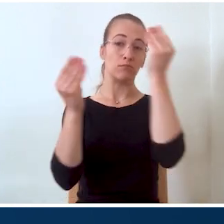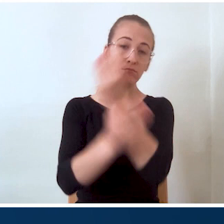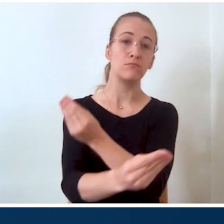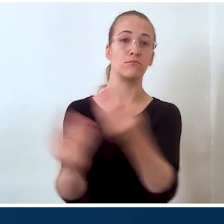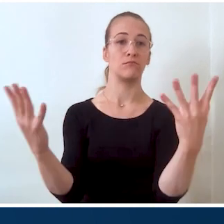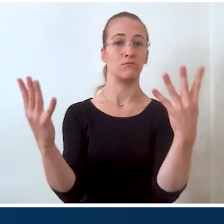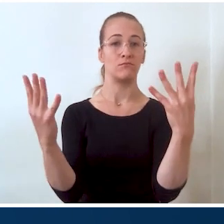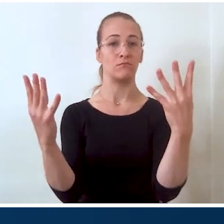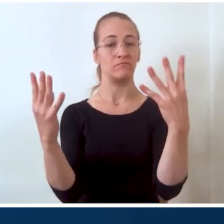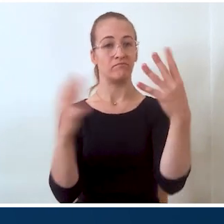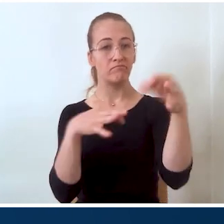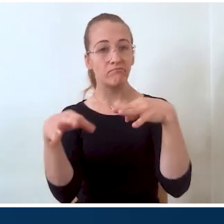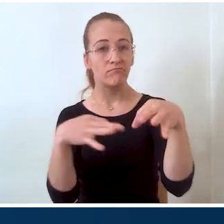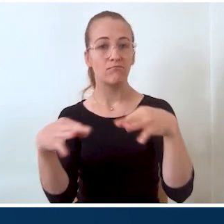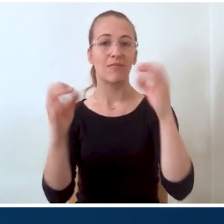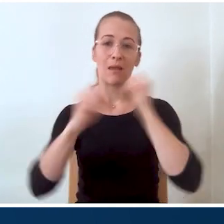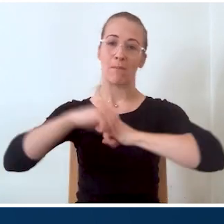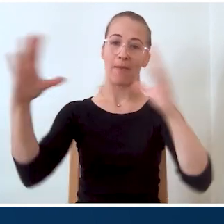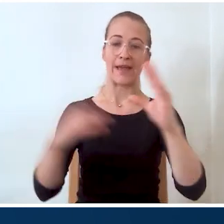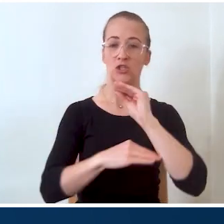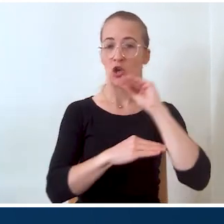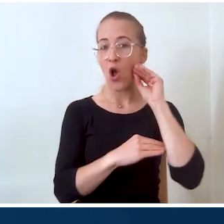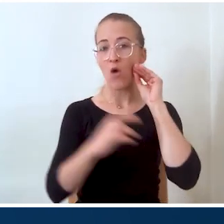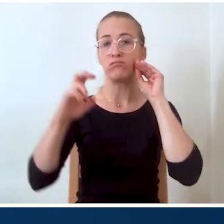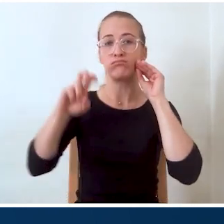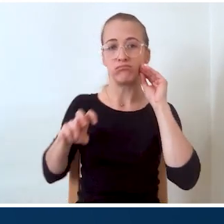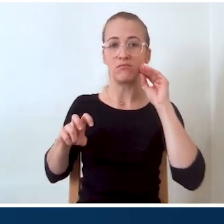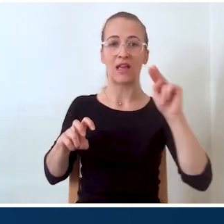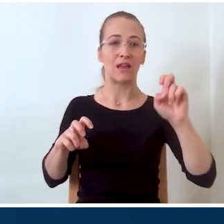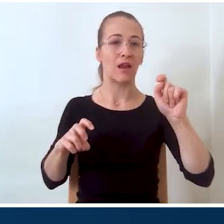is imagine you're sitting at home and you're watching Netflix. Do you have the captions on?